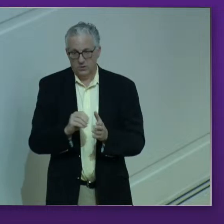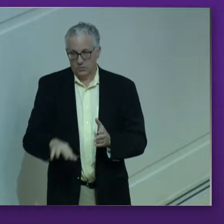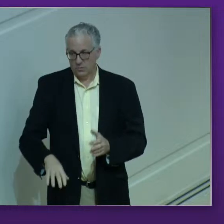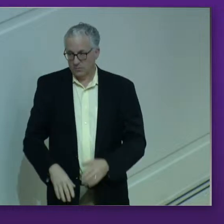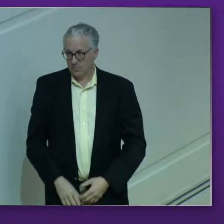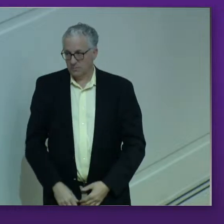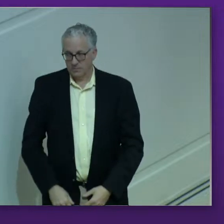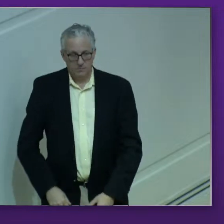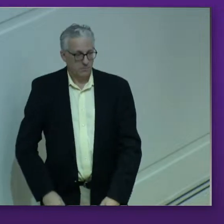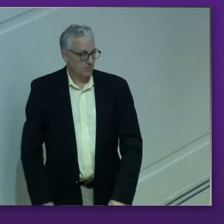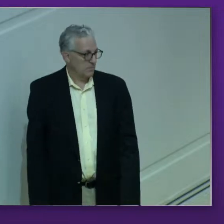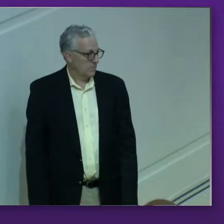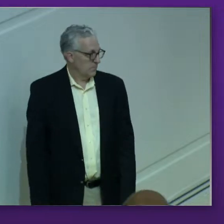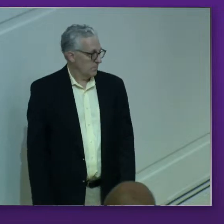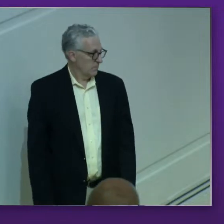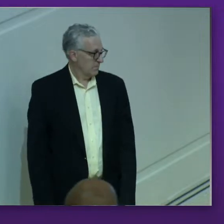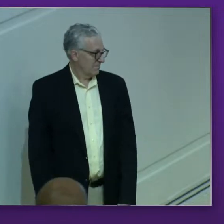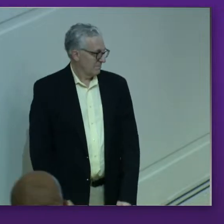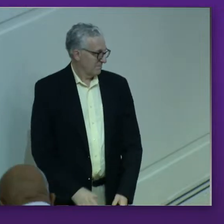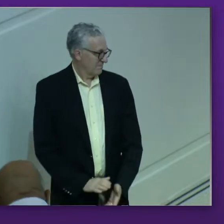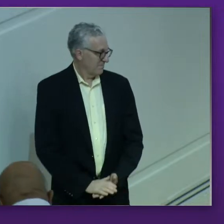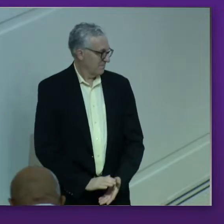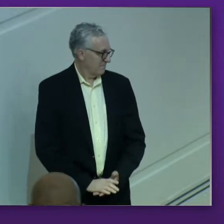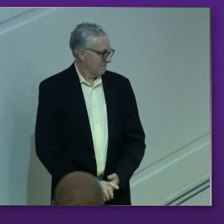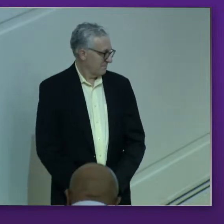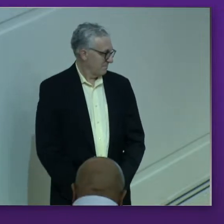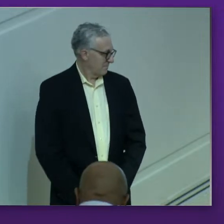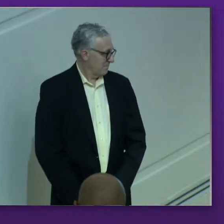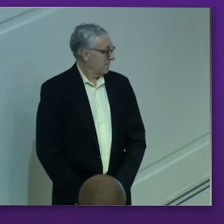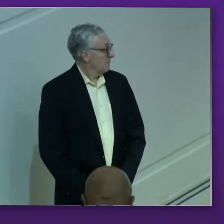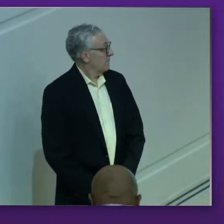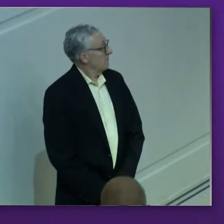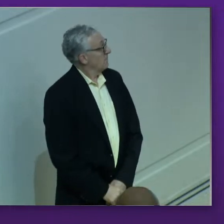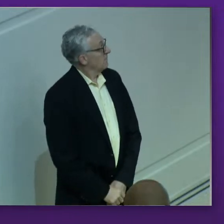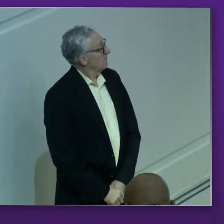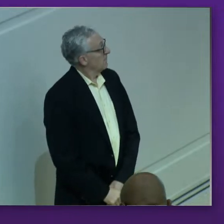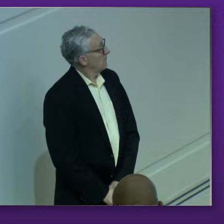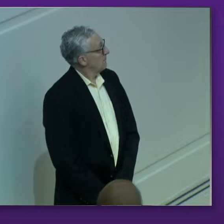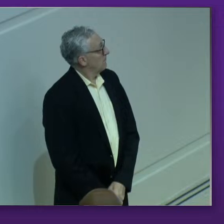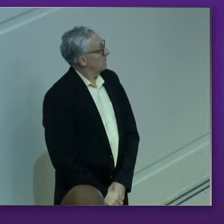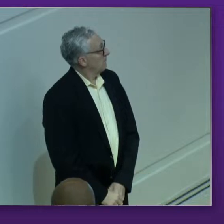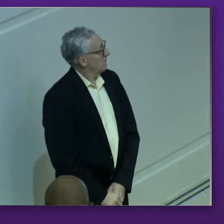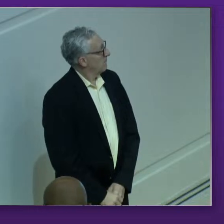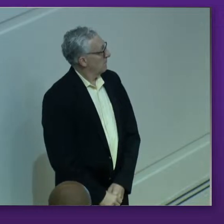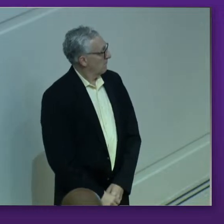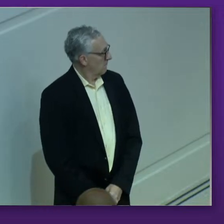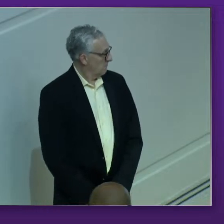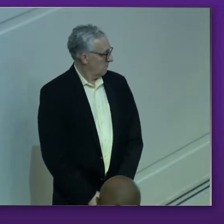RECEIVED. WE ARE DELIGHTED TO ANNOUNCE THIS YEAR'S WINNERS WHEN YOUR NAME IS CALLED PLEASE COME ON